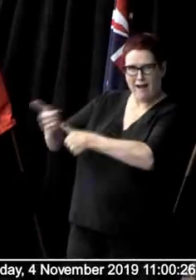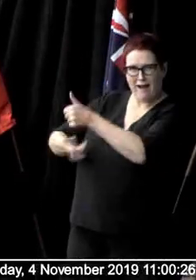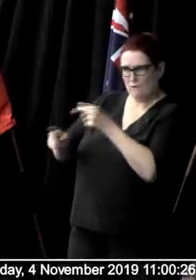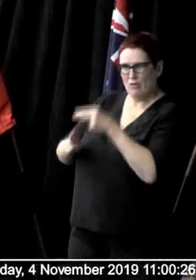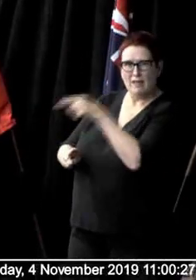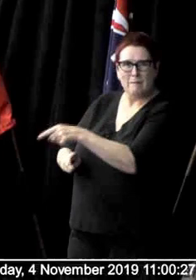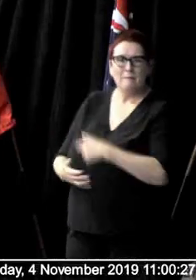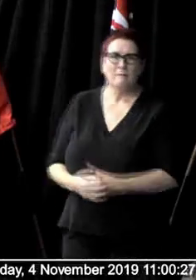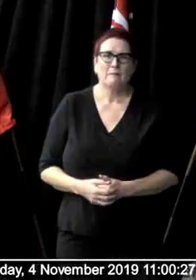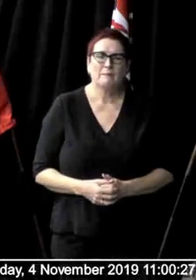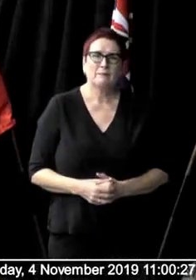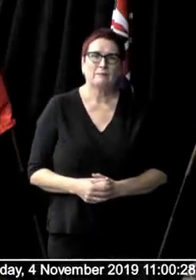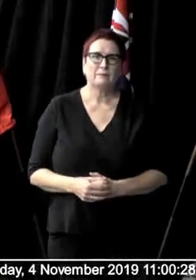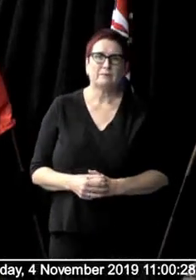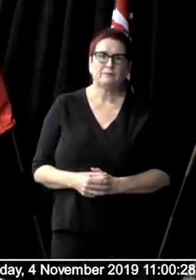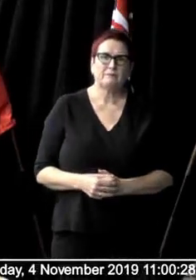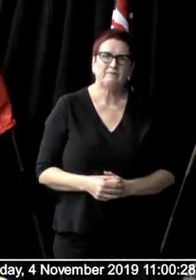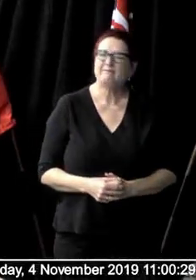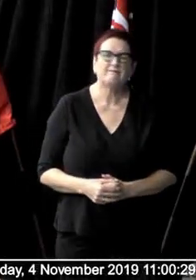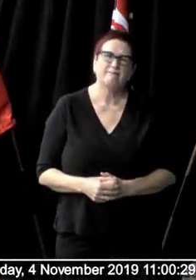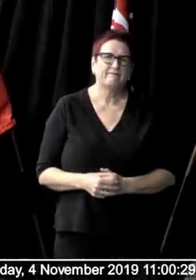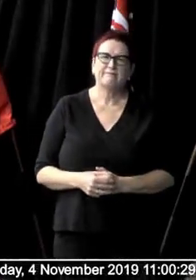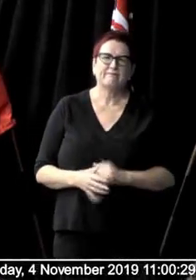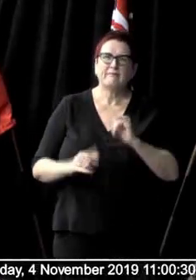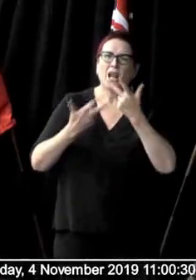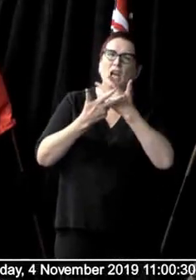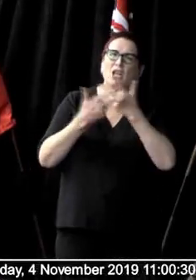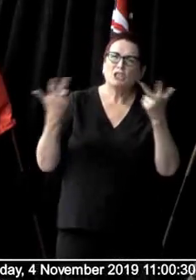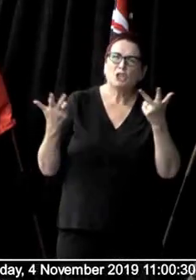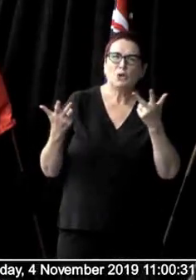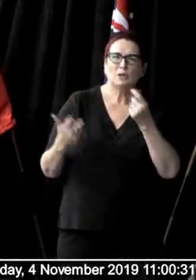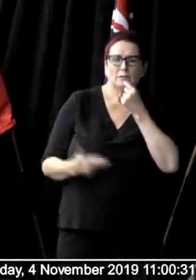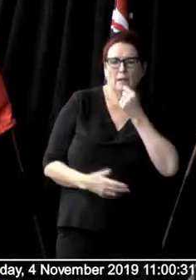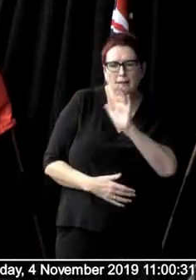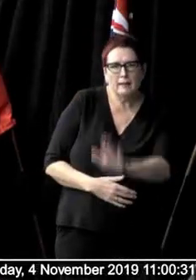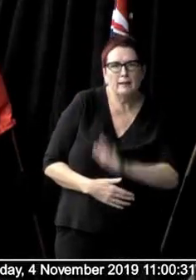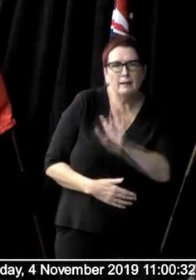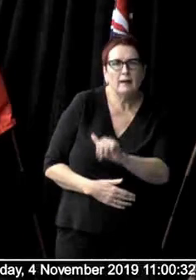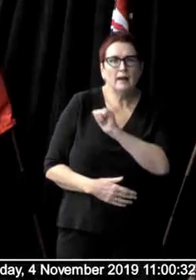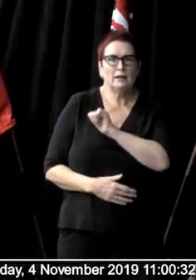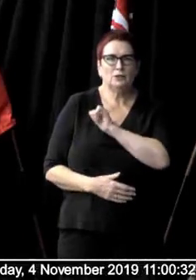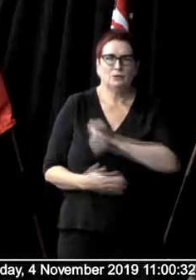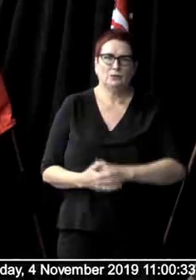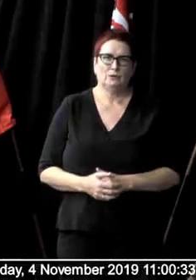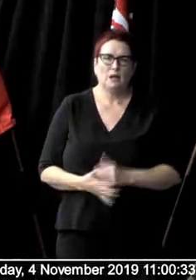That obviously reflects a paternalistic and passive view of people with disability,